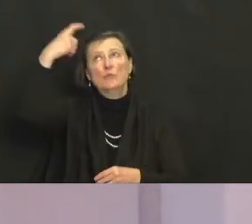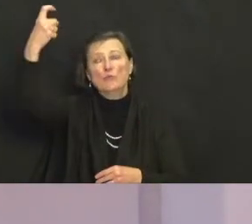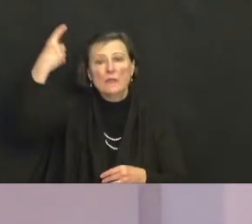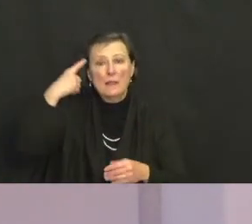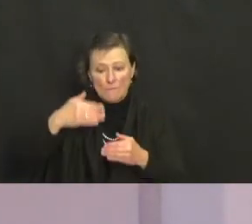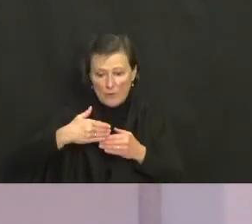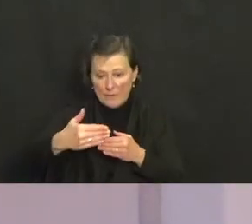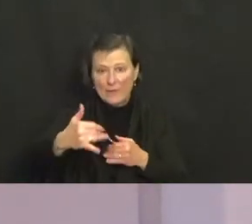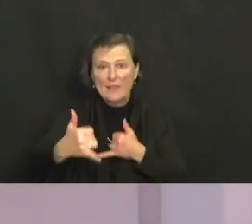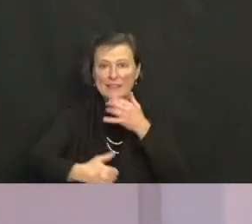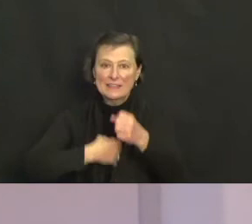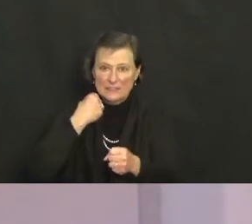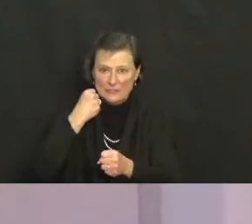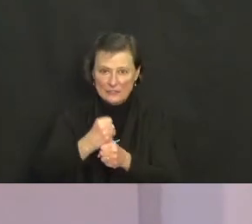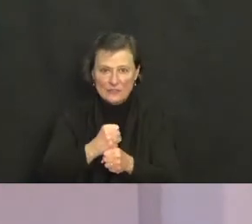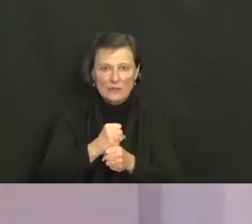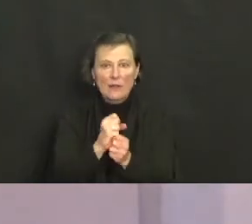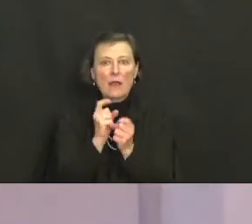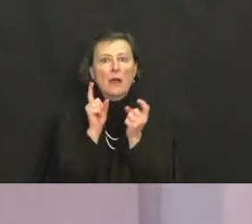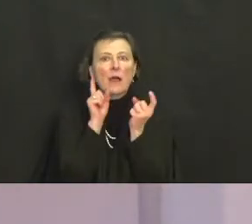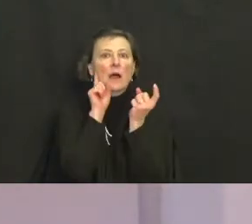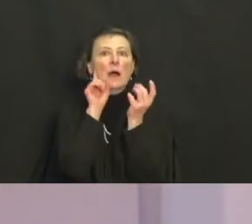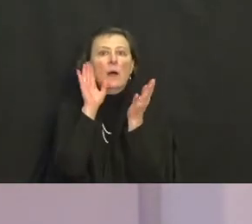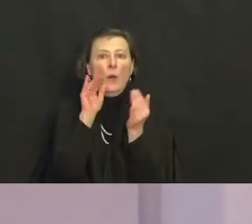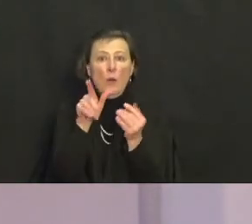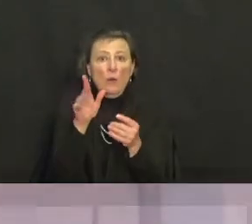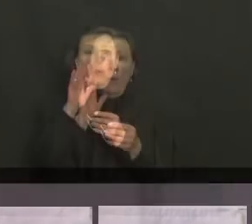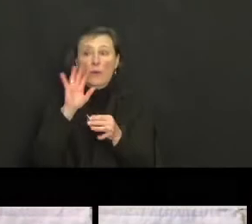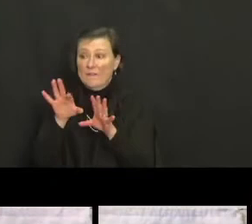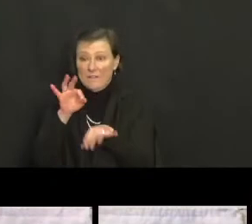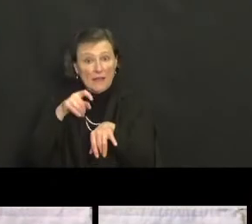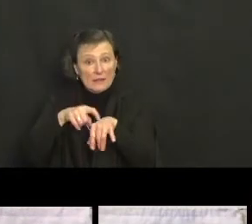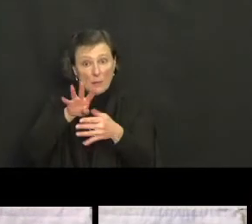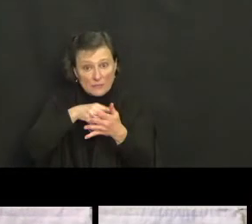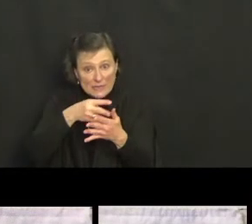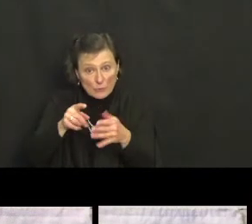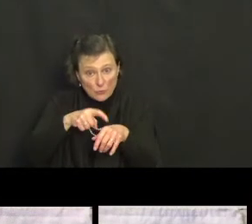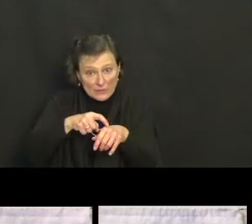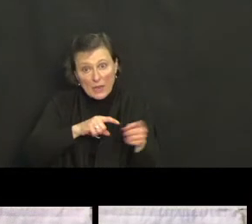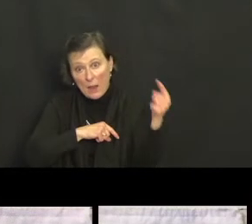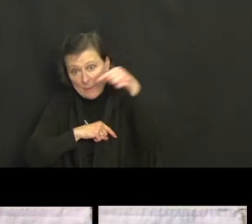And so, I hope that you will schedule a time, either to come in and make your prayer flag